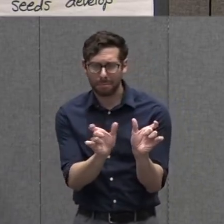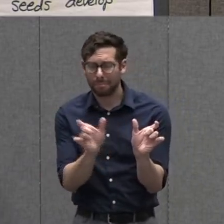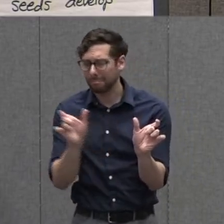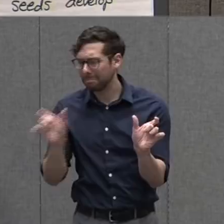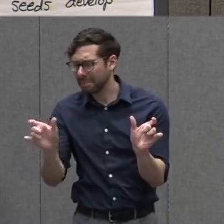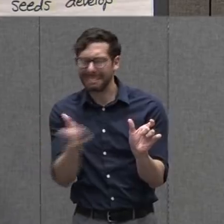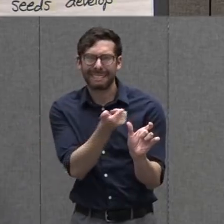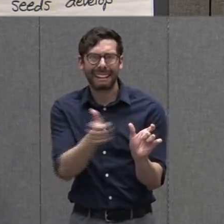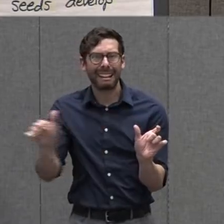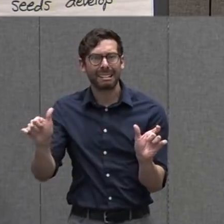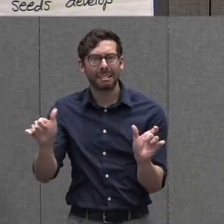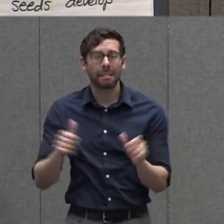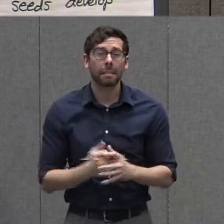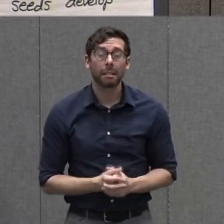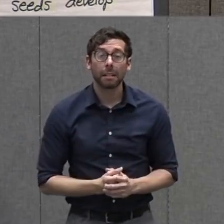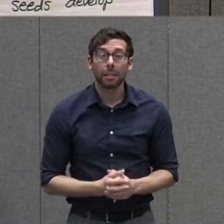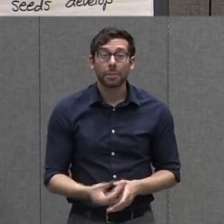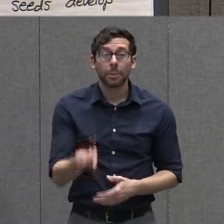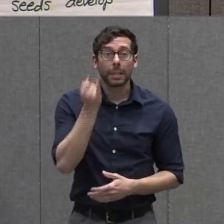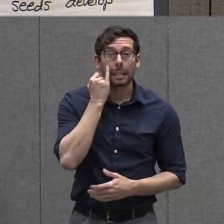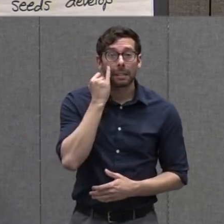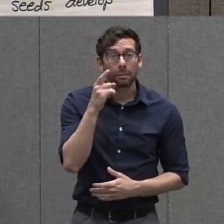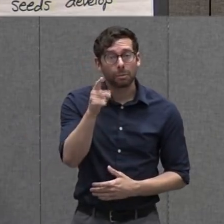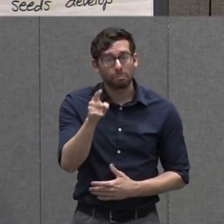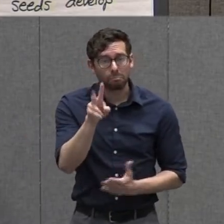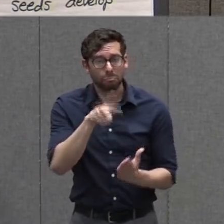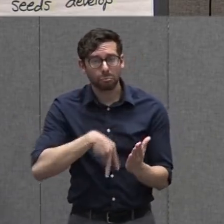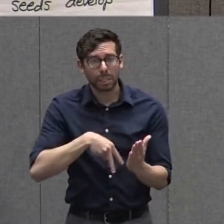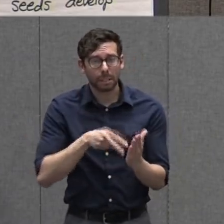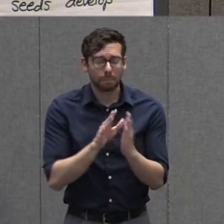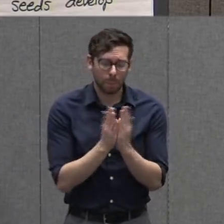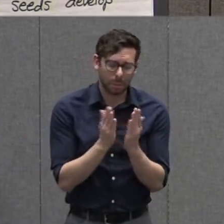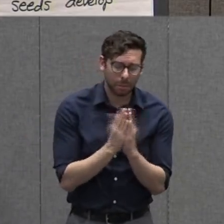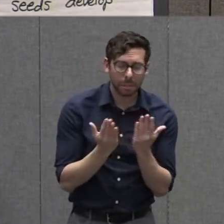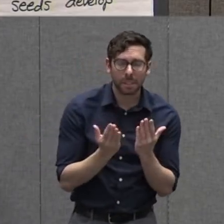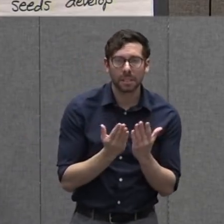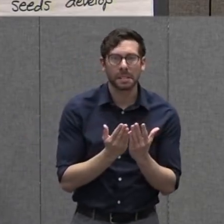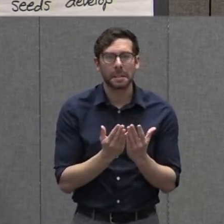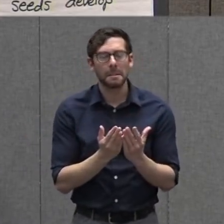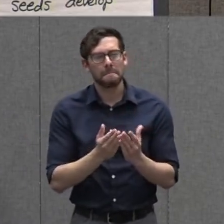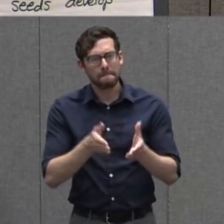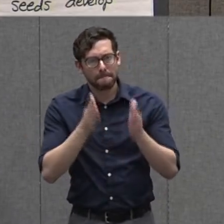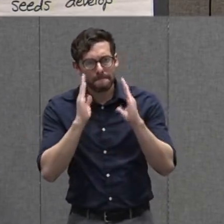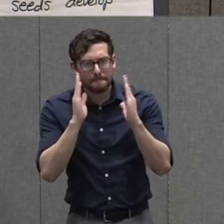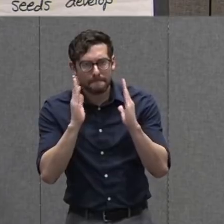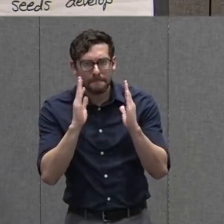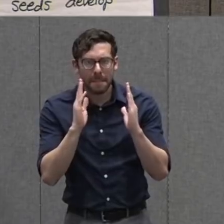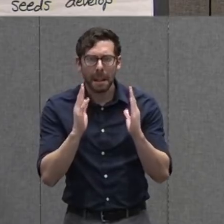that are in books or you're listening for those multi-syllabic, those big words, I want you to start making,